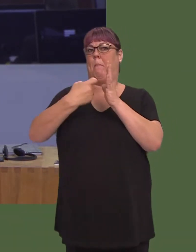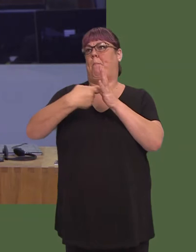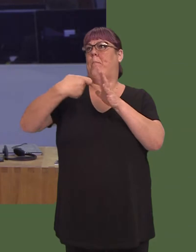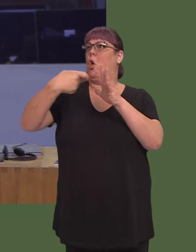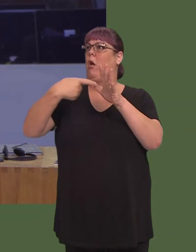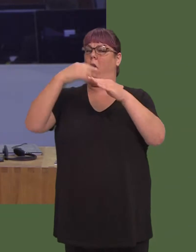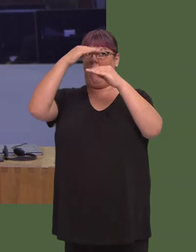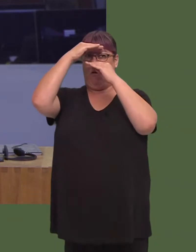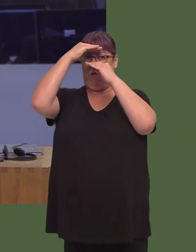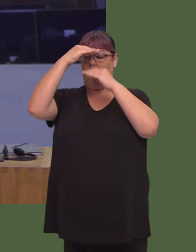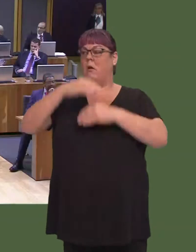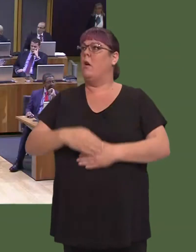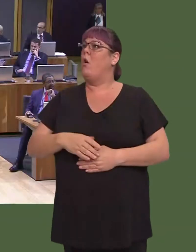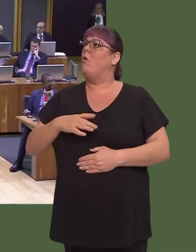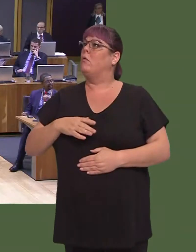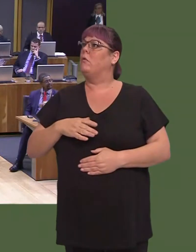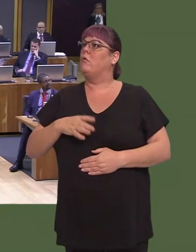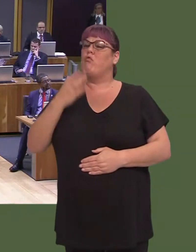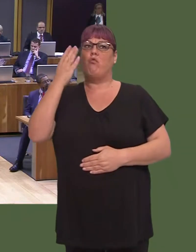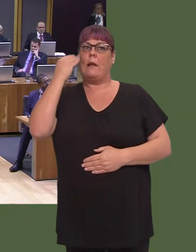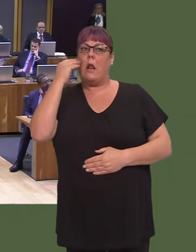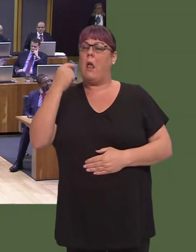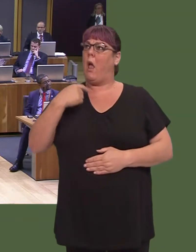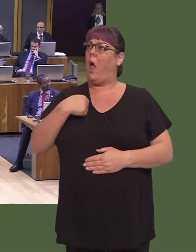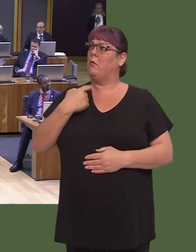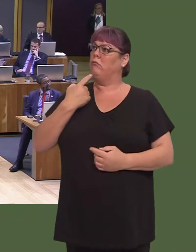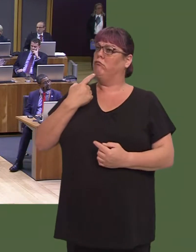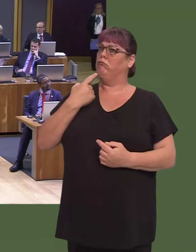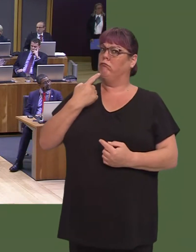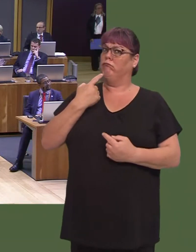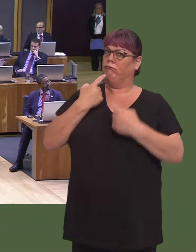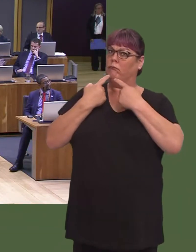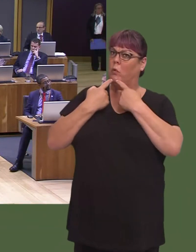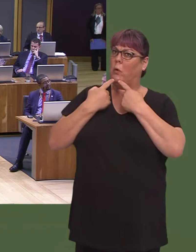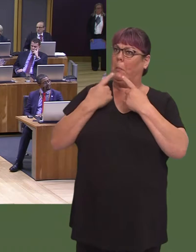this opportunity to apologise to the people of north Wales whom you have so badly let